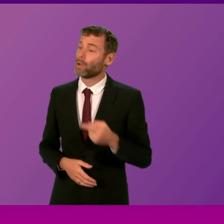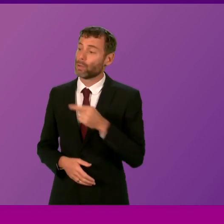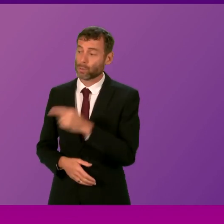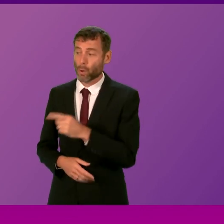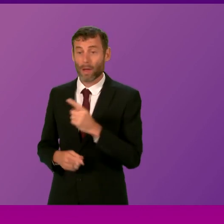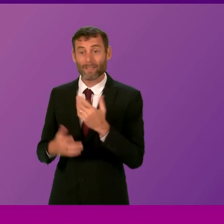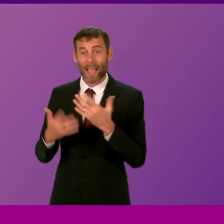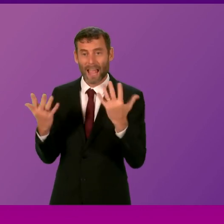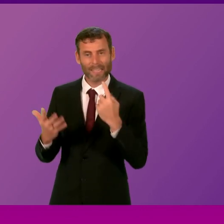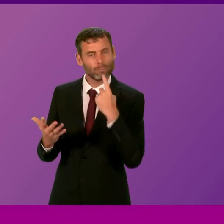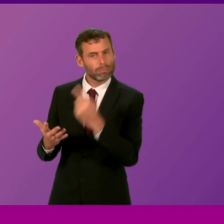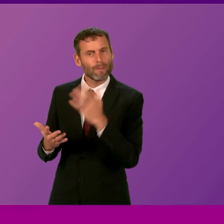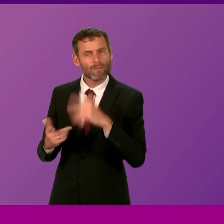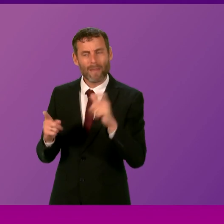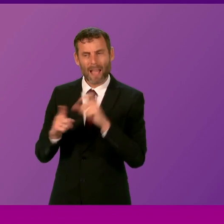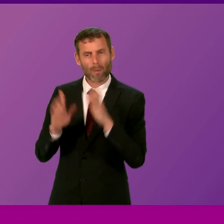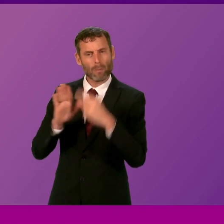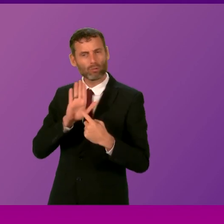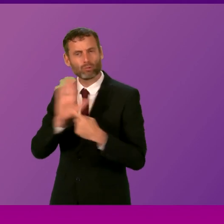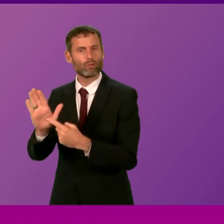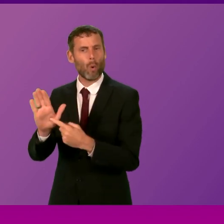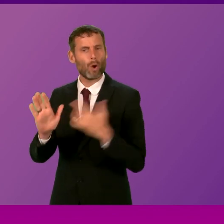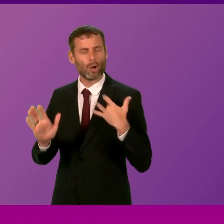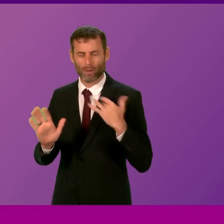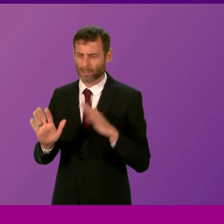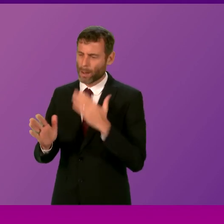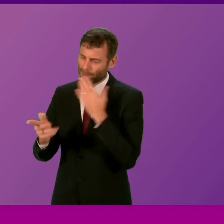will look at that. That is all that I can offer at this stage.